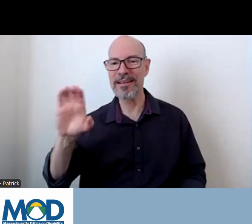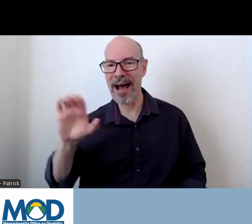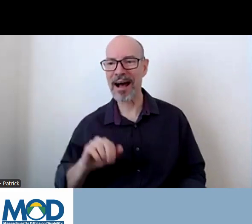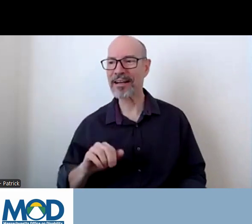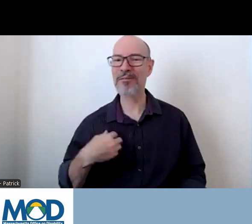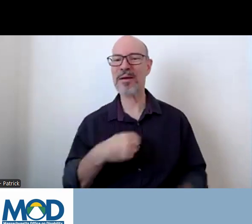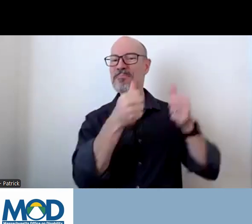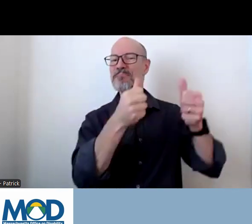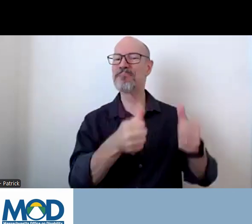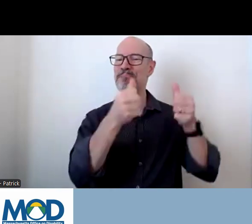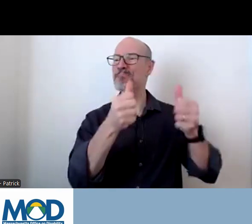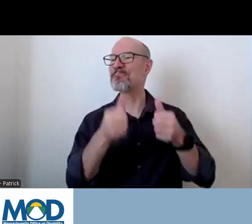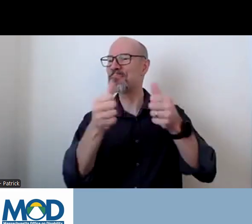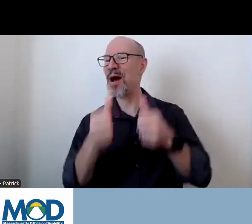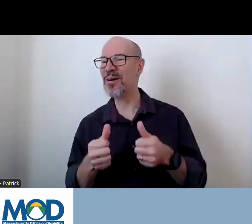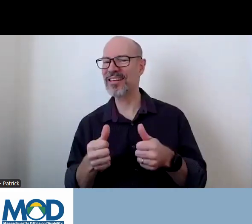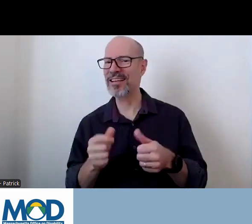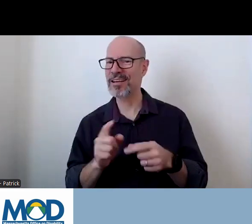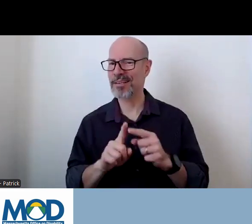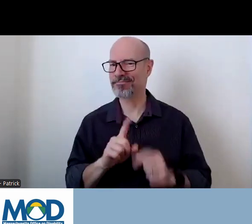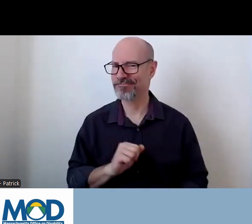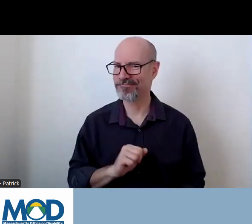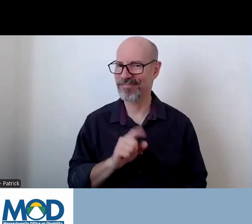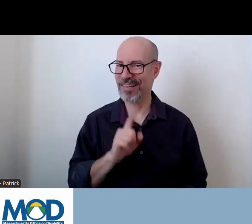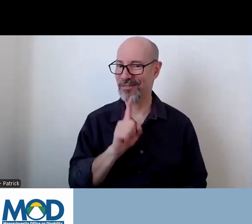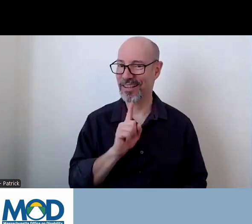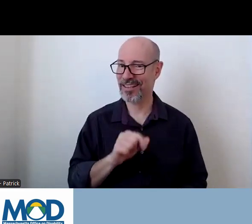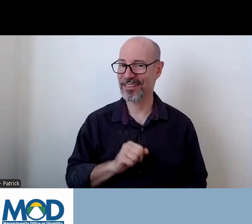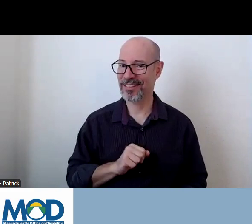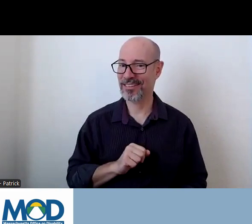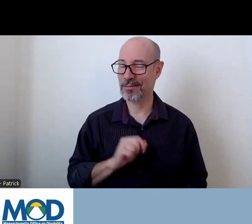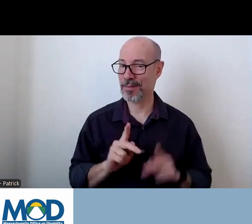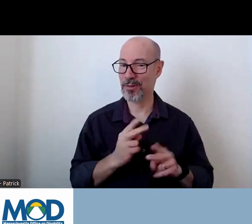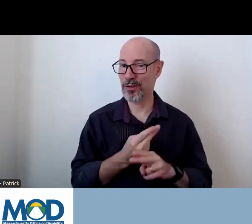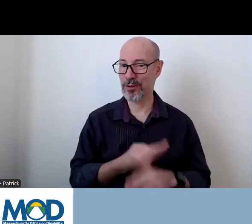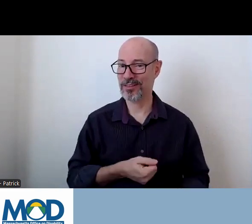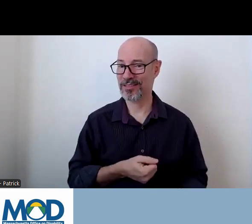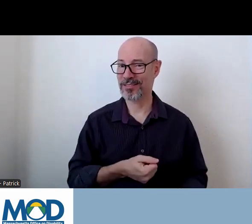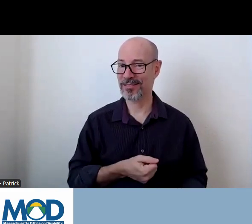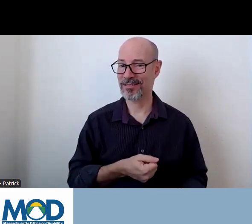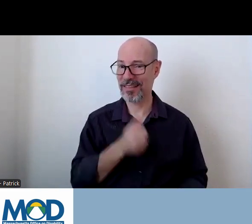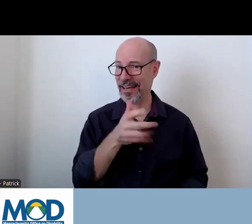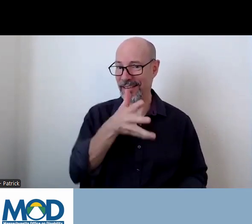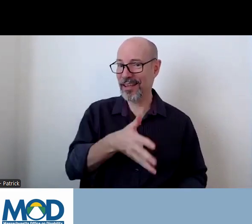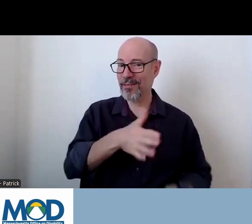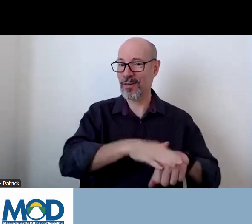documents, but you really want to look at that and make sure is this really actively being used, do we need to take this down, is this really necessary, or even